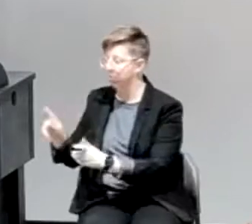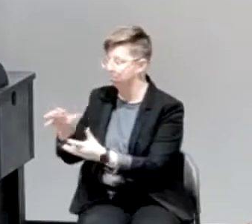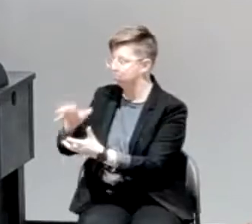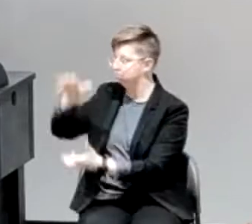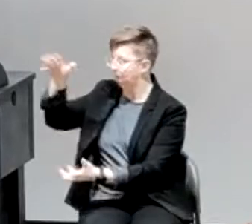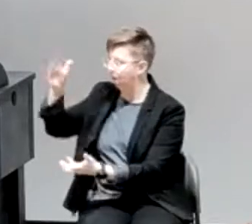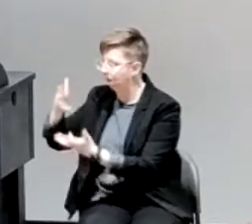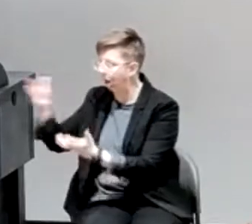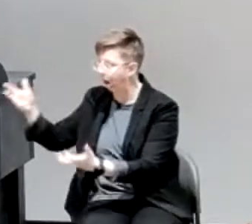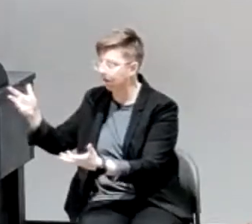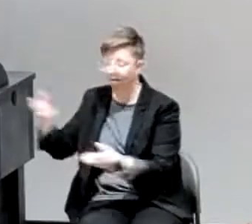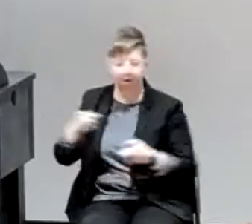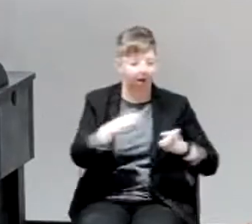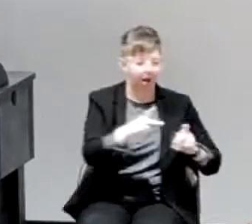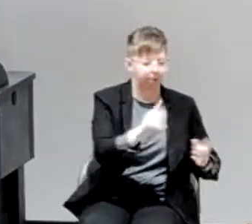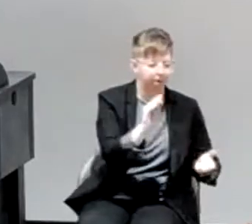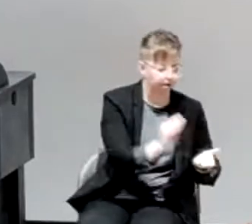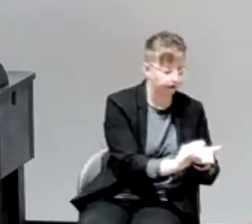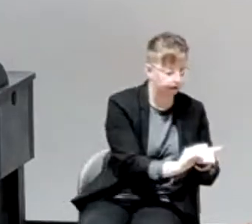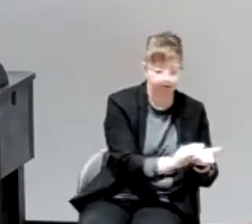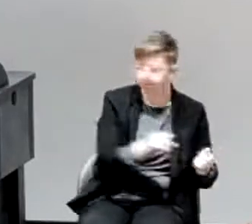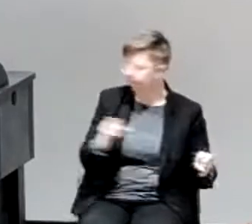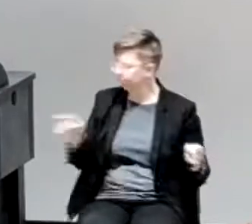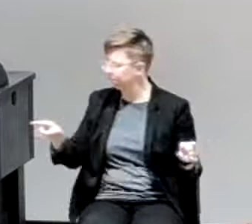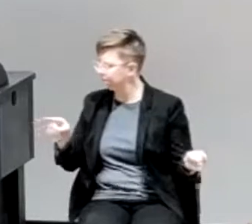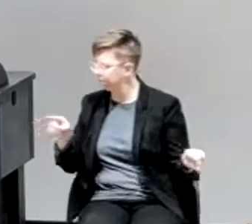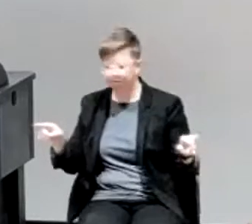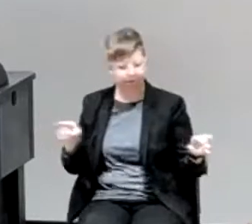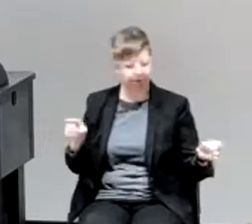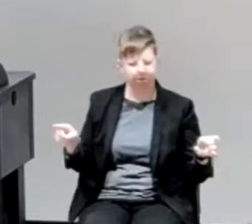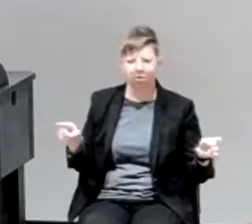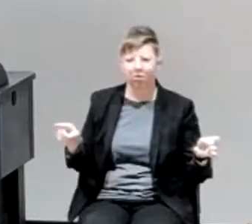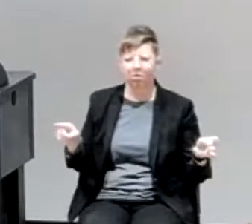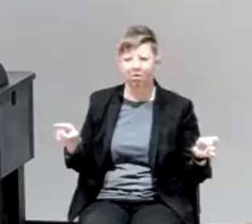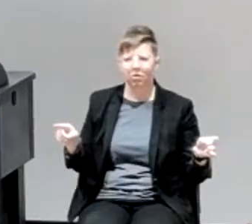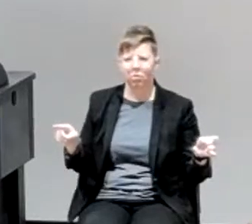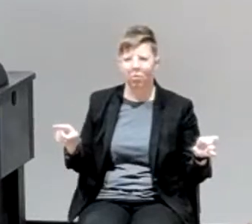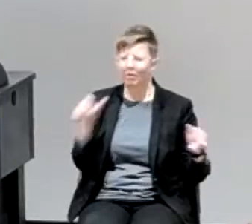So if we agree as a nation opportunity is not a thing that has been presented